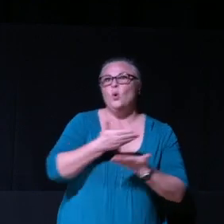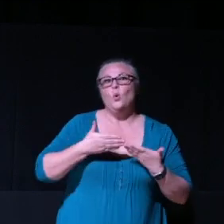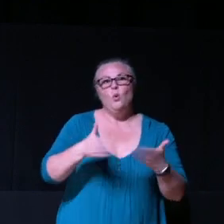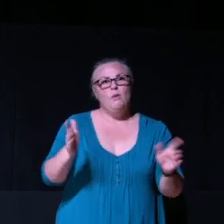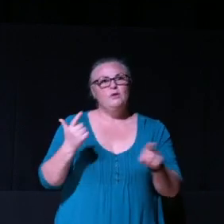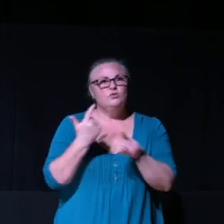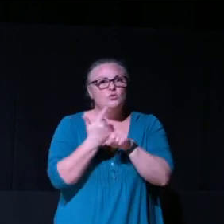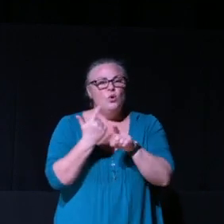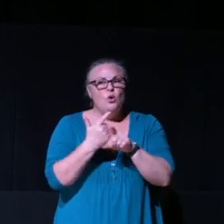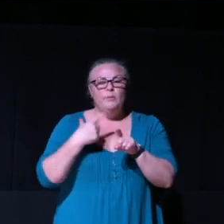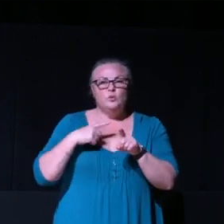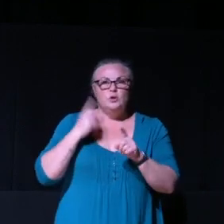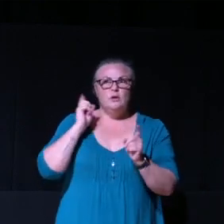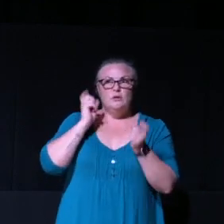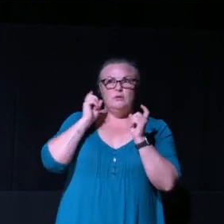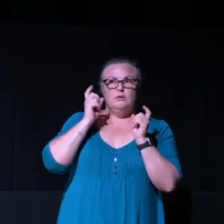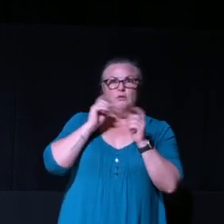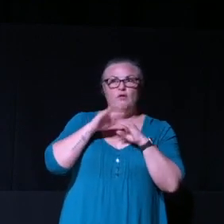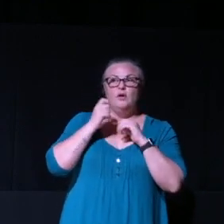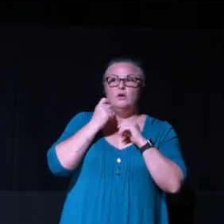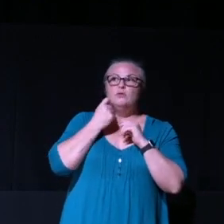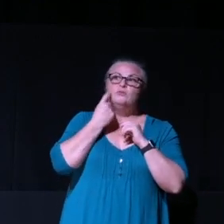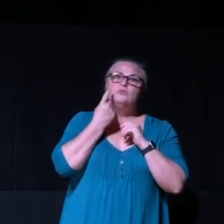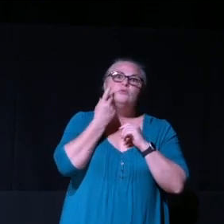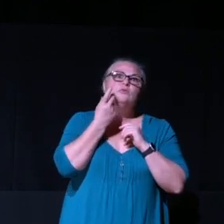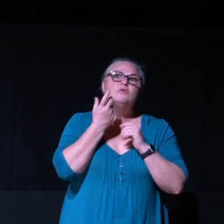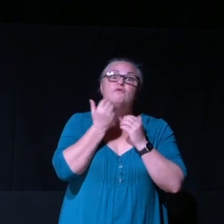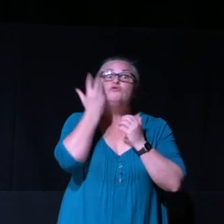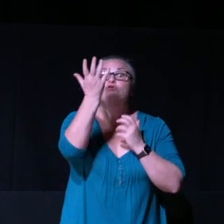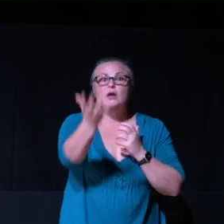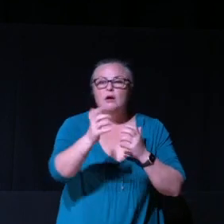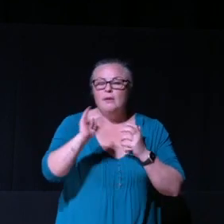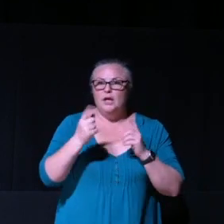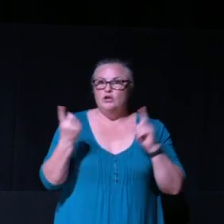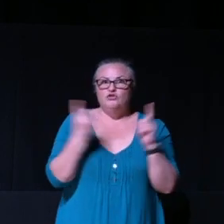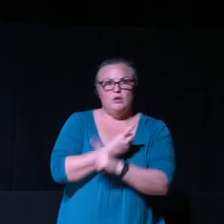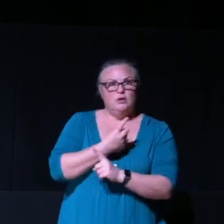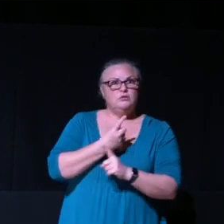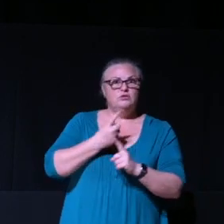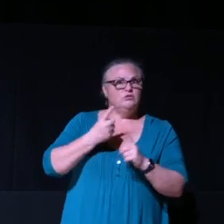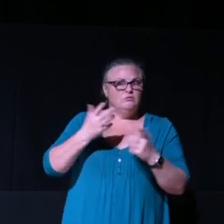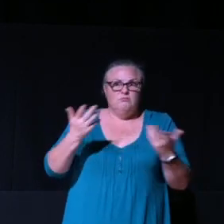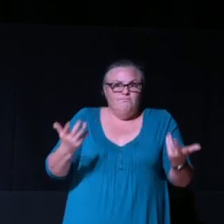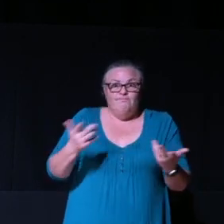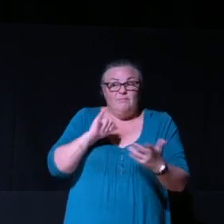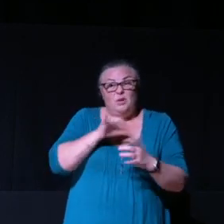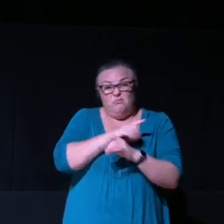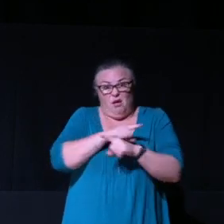to moral standards of tomorrow and it's appropriate today but tomorrow, what if it's not allowed? I think it can be a bit scary. Are you one of those